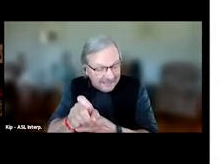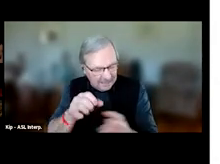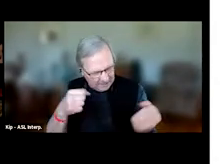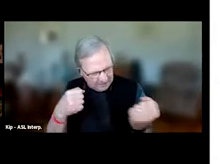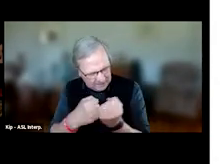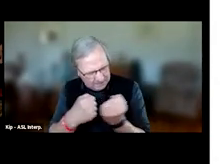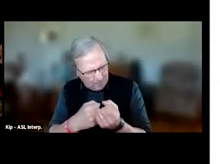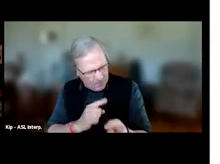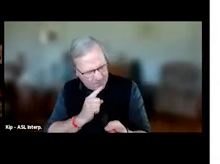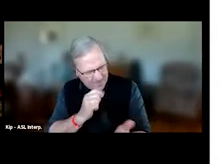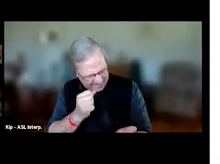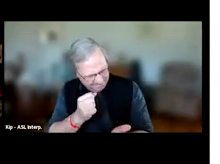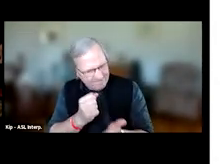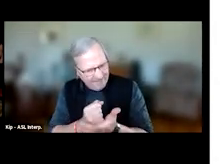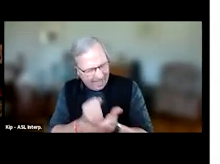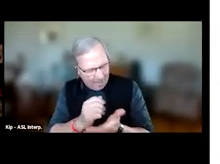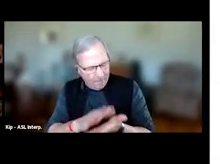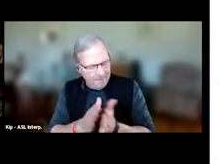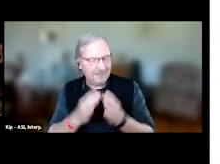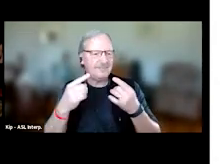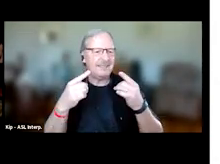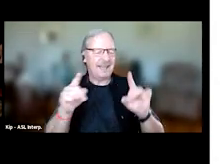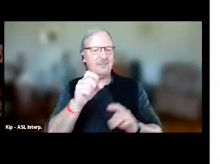SOAR a success for the people that we serve. So thank you.